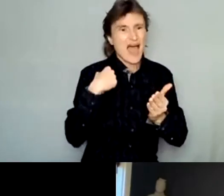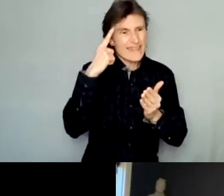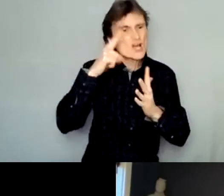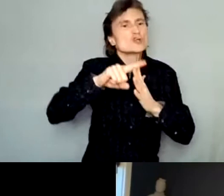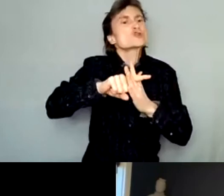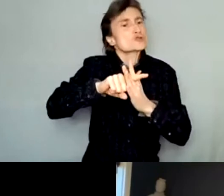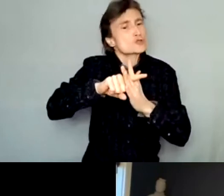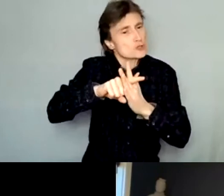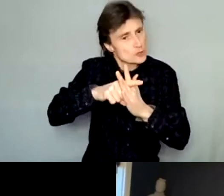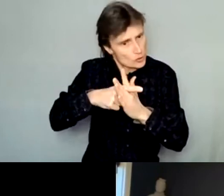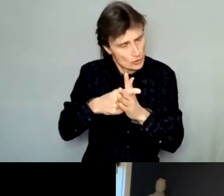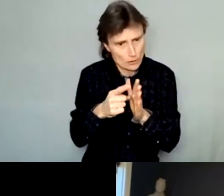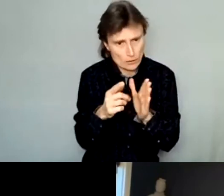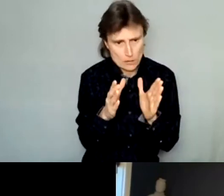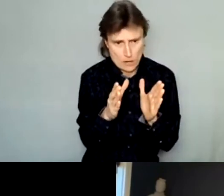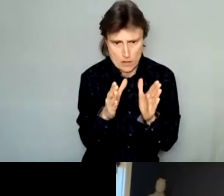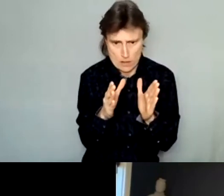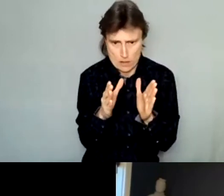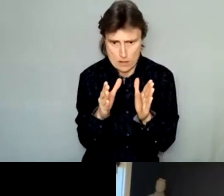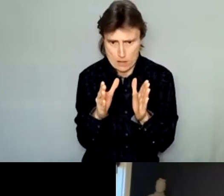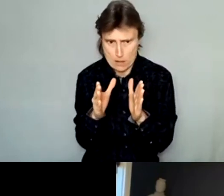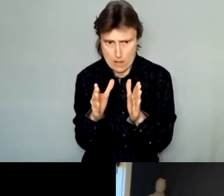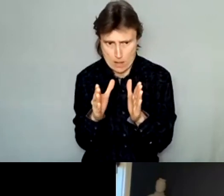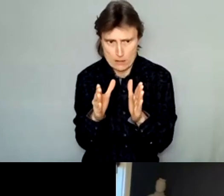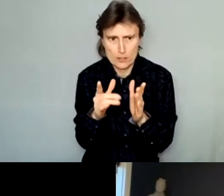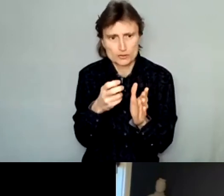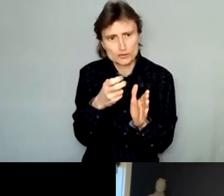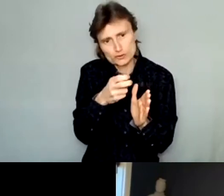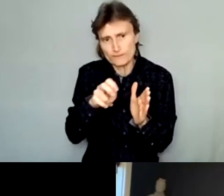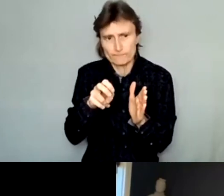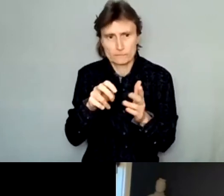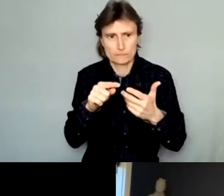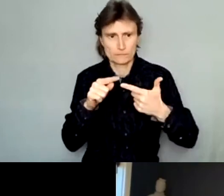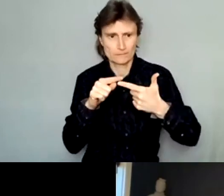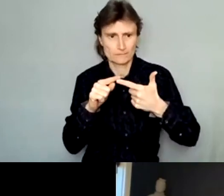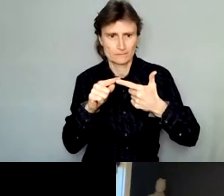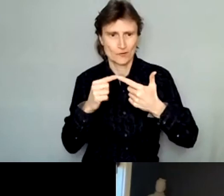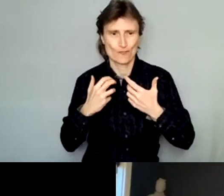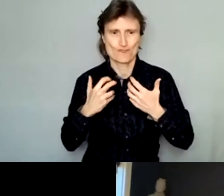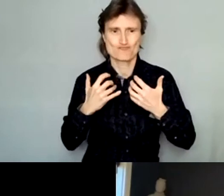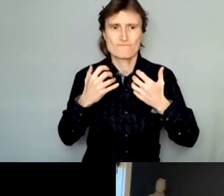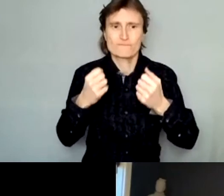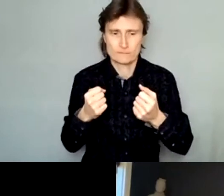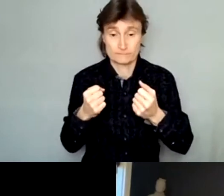And if relief took us two years, we're not seeing anything that tells us the recovery’s going to be any shorter.